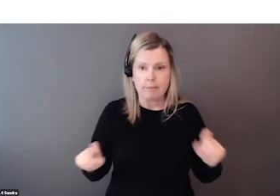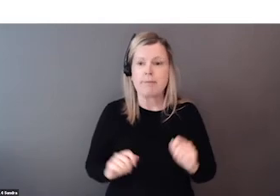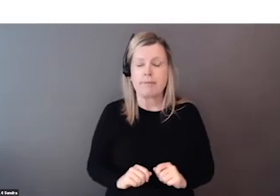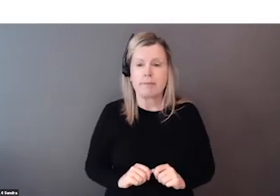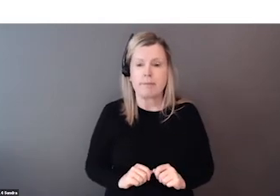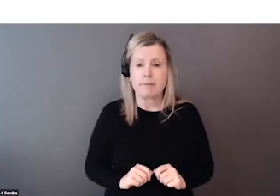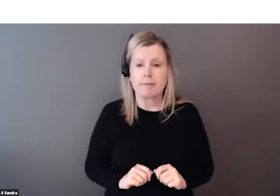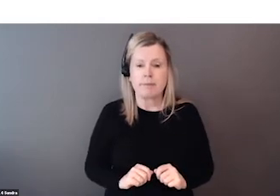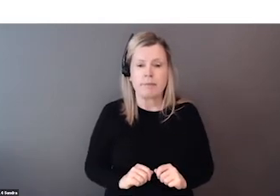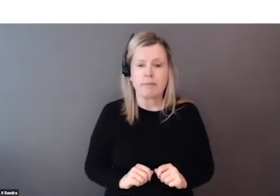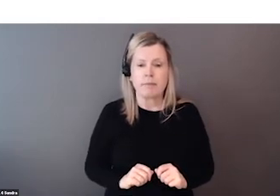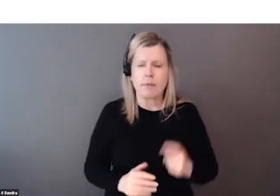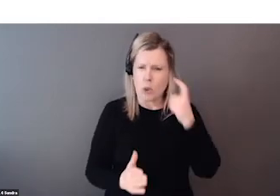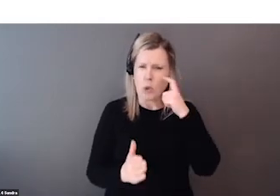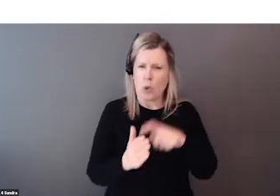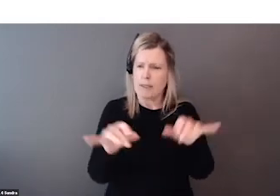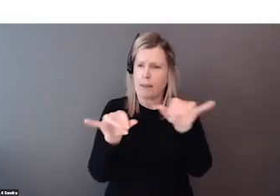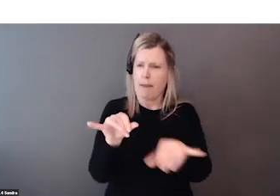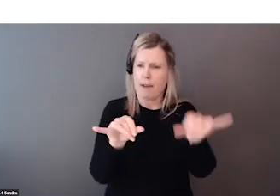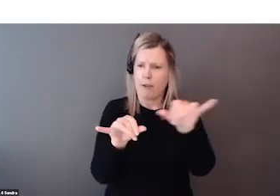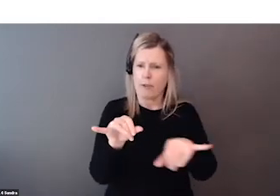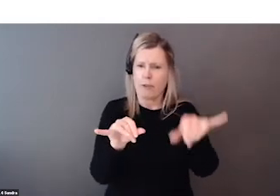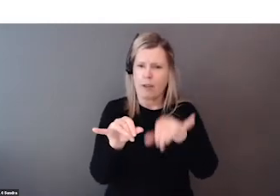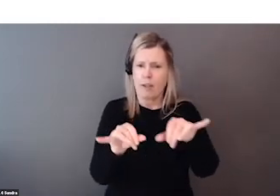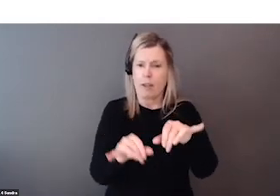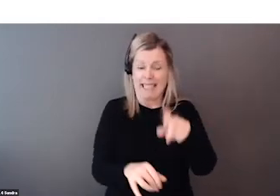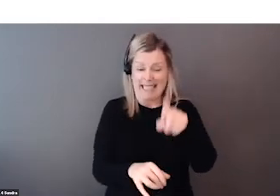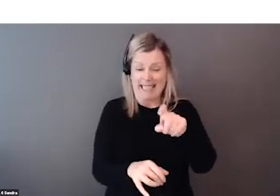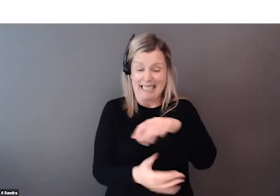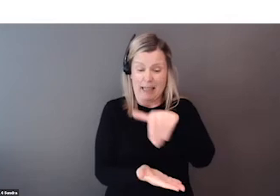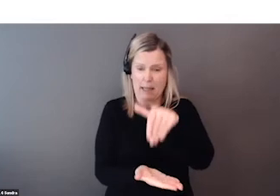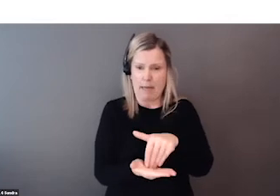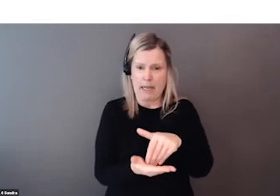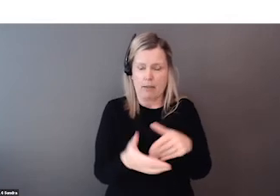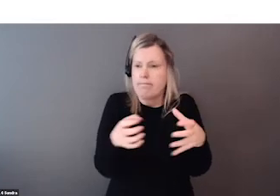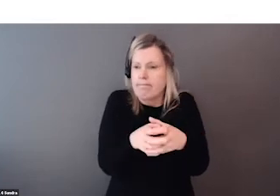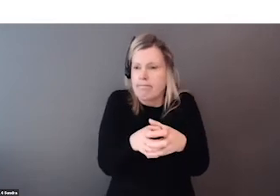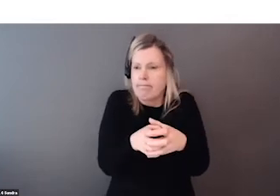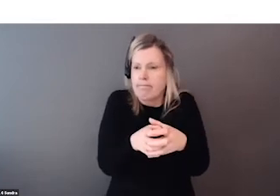A pattern you will notice is that the needs in the middle are very close together, meaning that they're very similar.